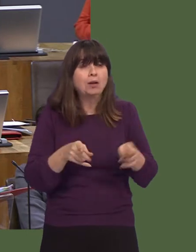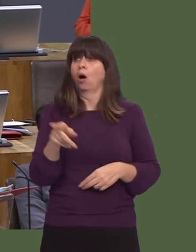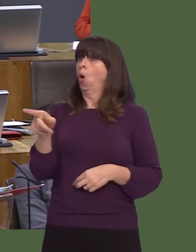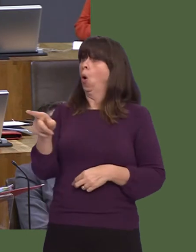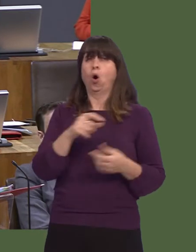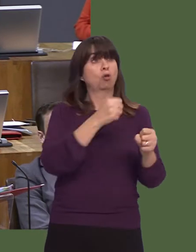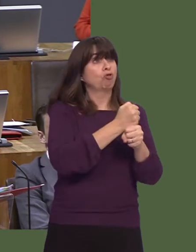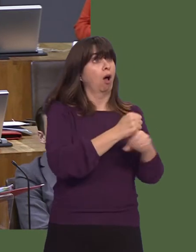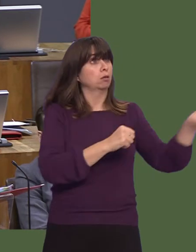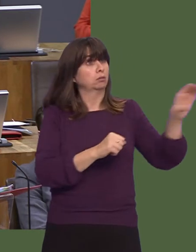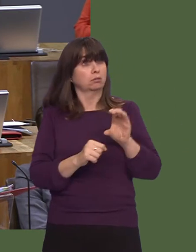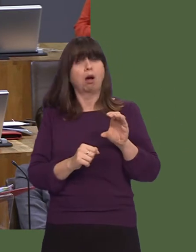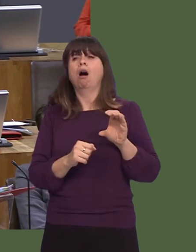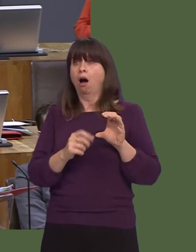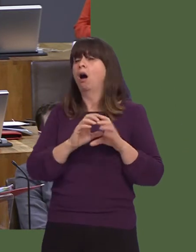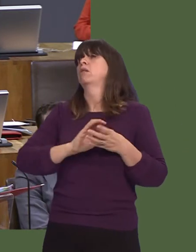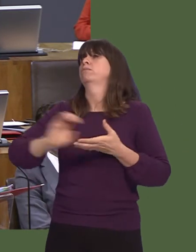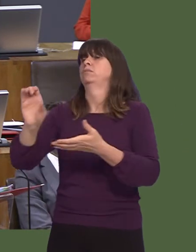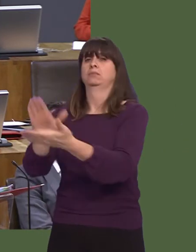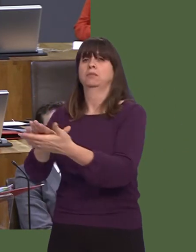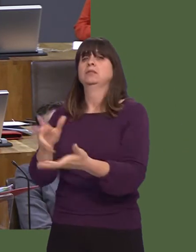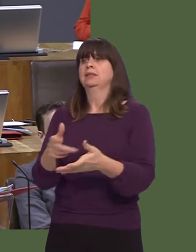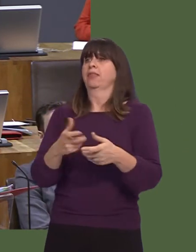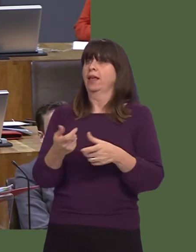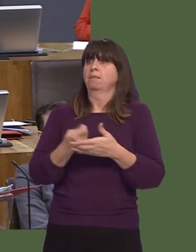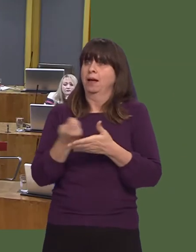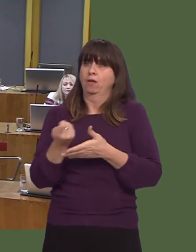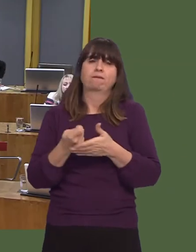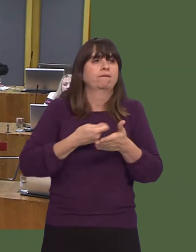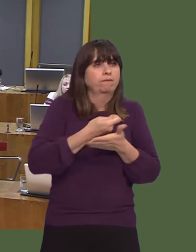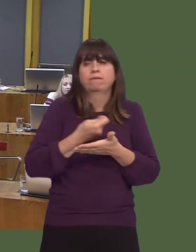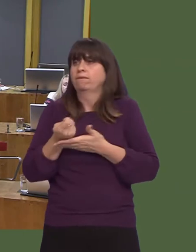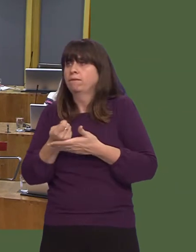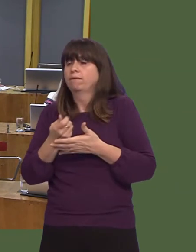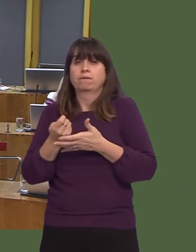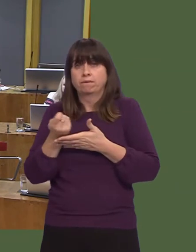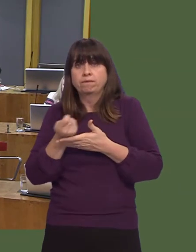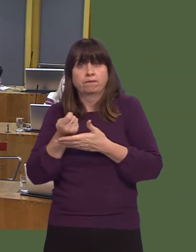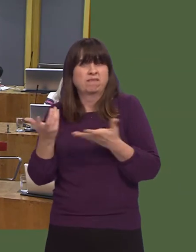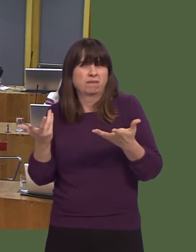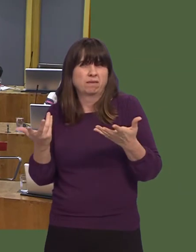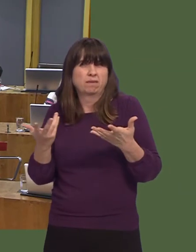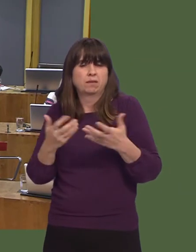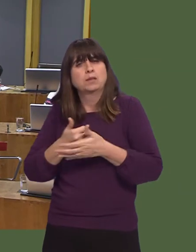that is affordable to them, and, of course, there's making sure that people don't become homeless in the first placeóSupporting People is an example of that. We have to make sureóand